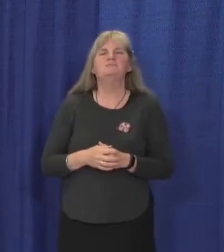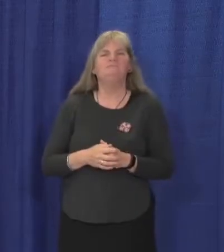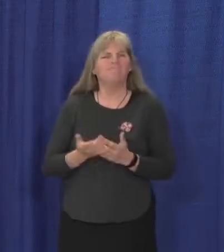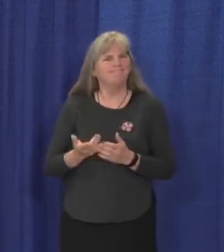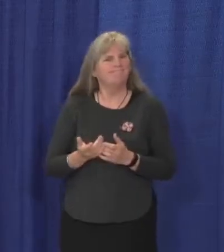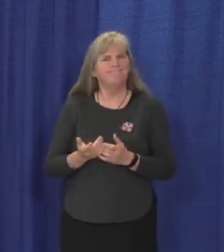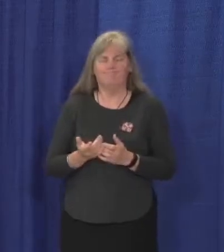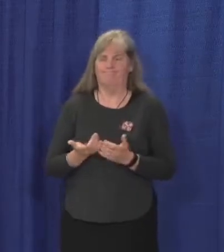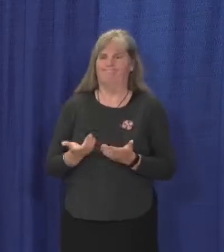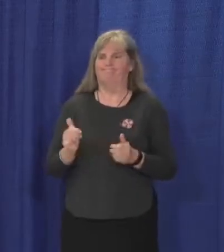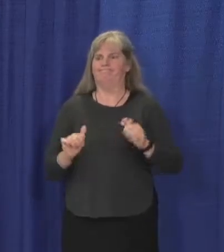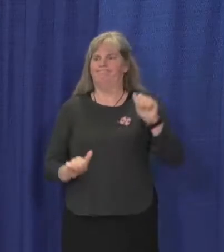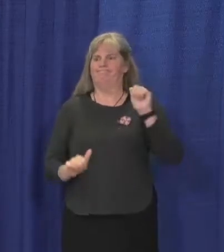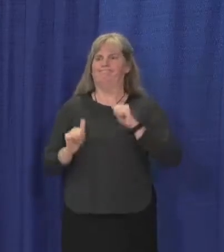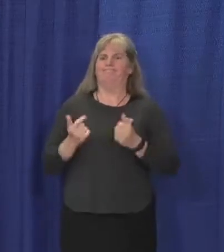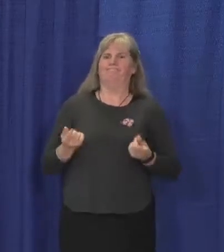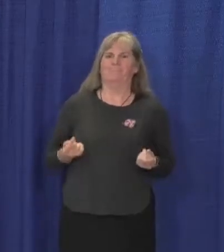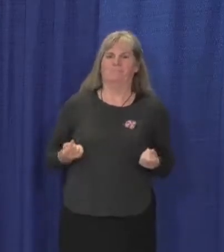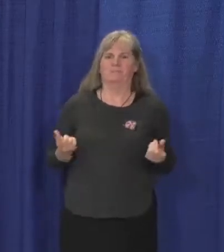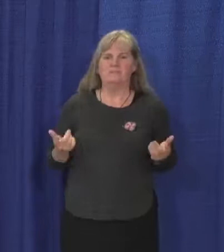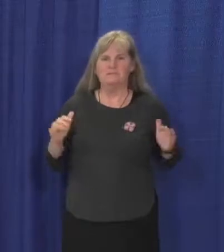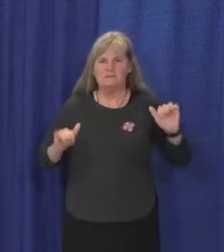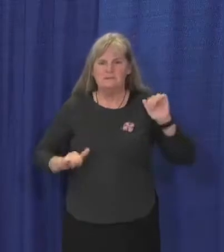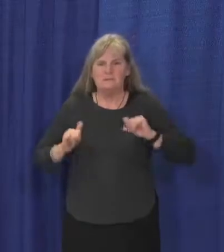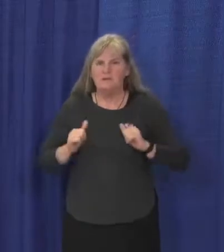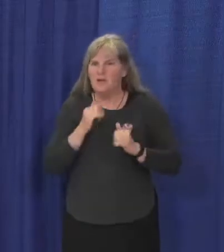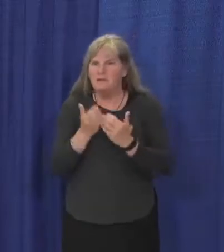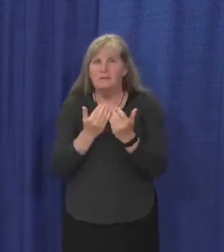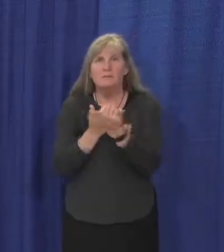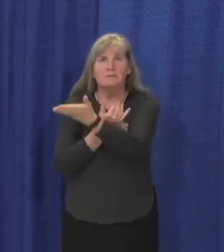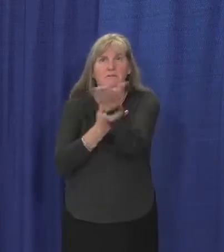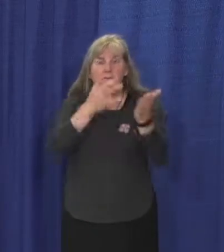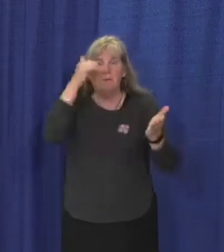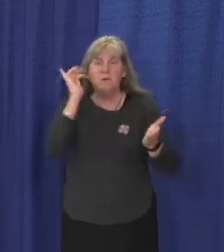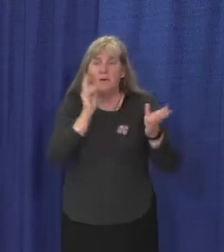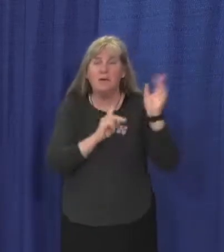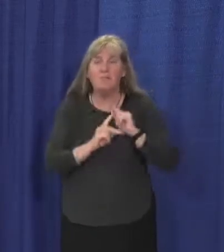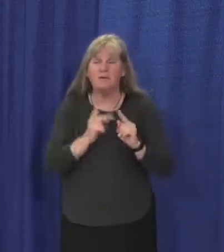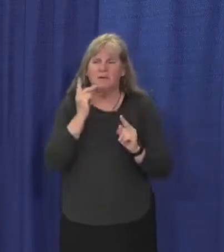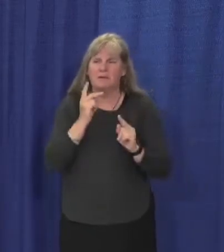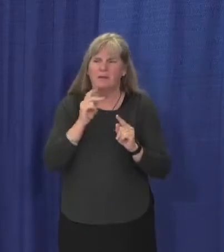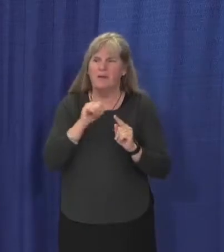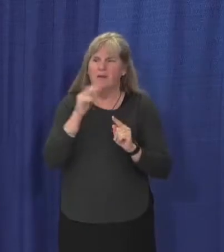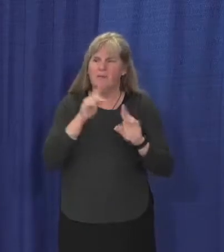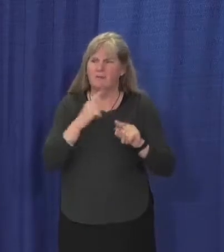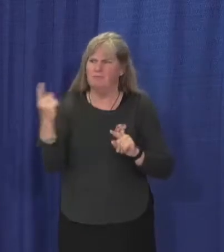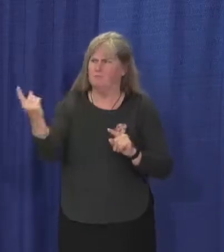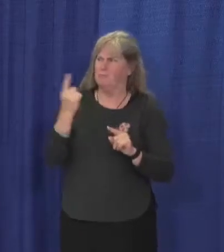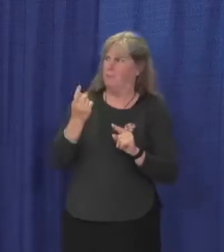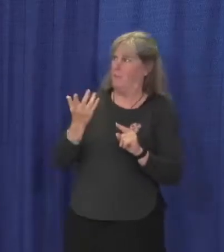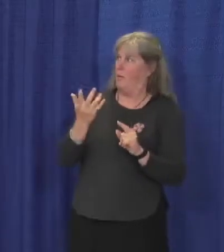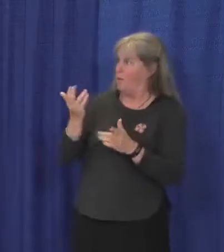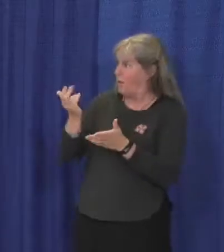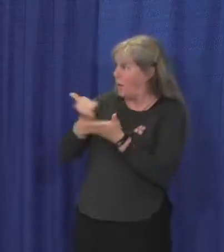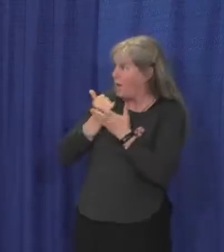major flooding. Times are uncertain and tough and seeing strangers come